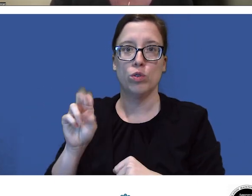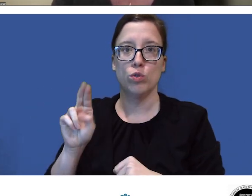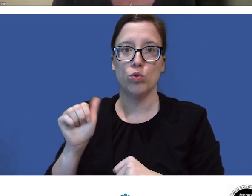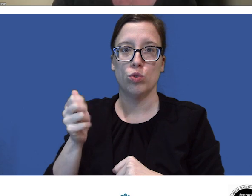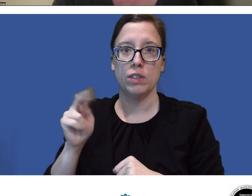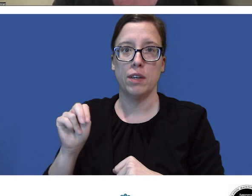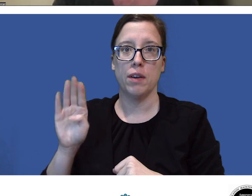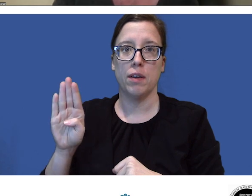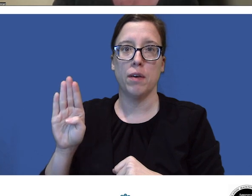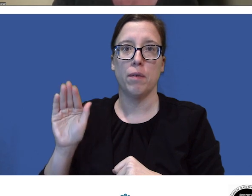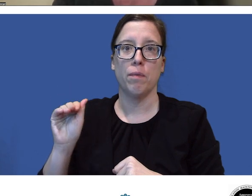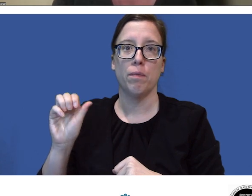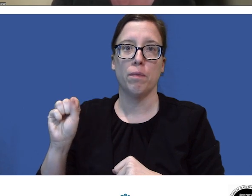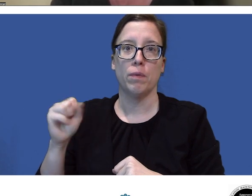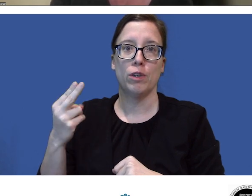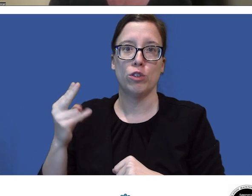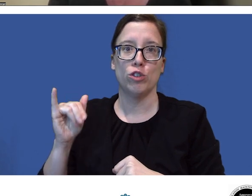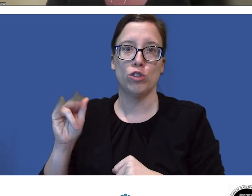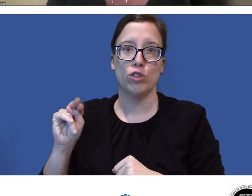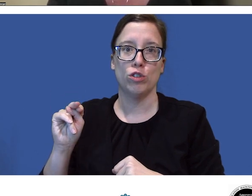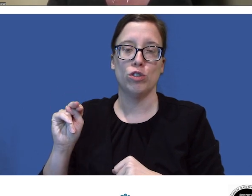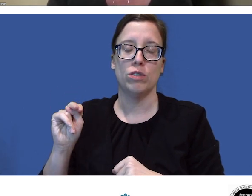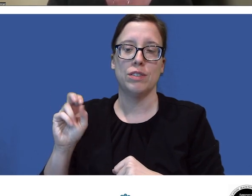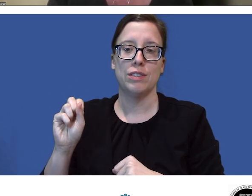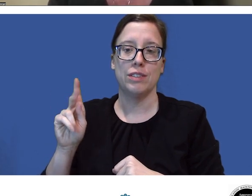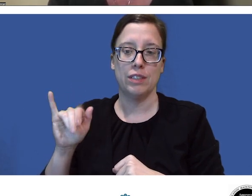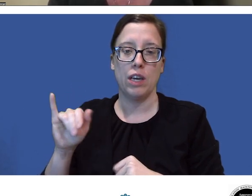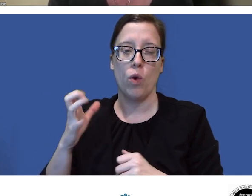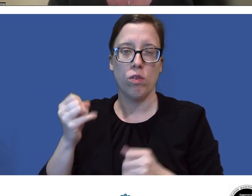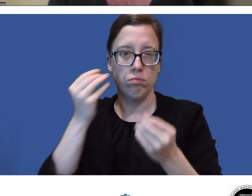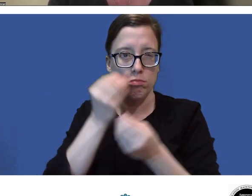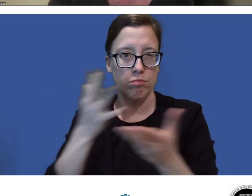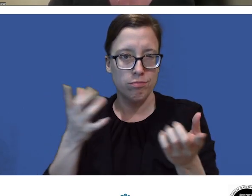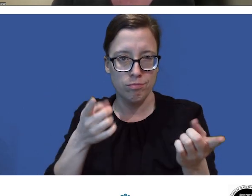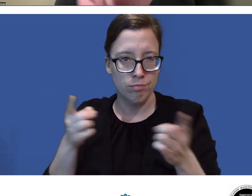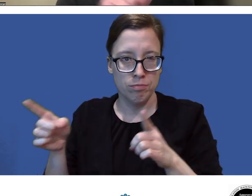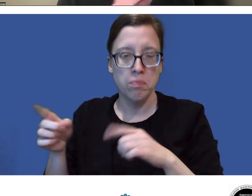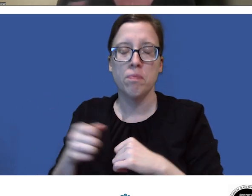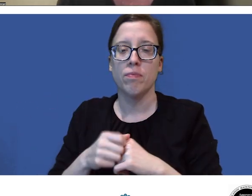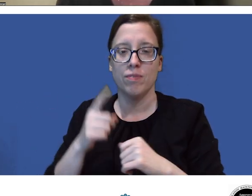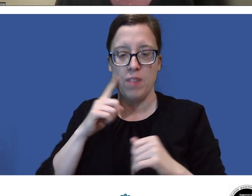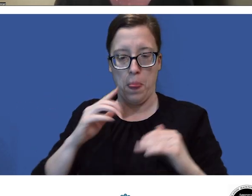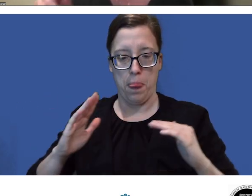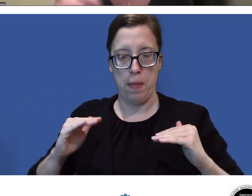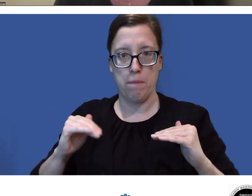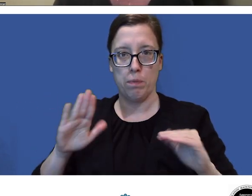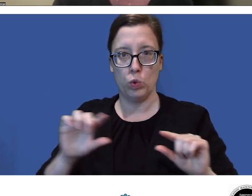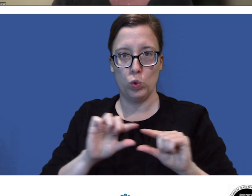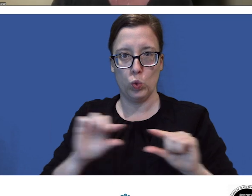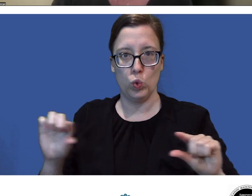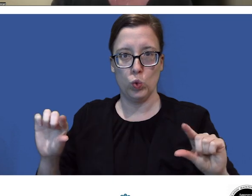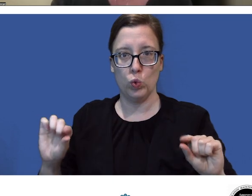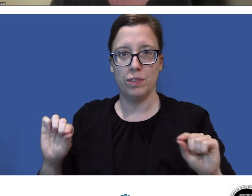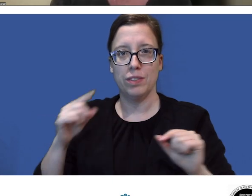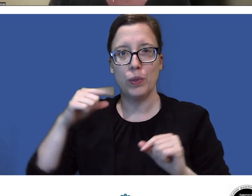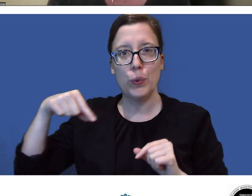I want to do a little bit of housekeeping first. So you'll see along the bottom of your screen, there's a Q&A.